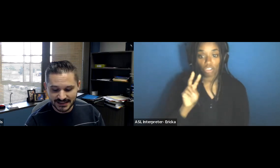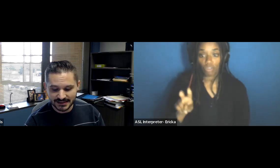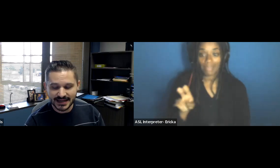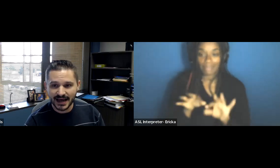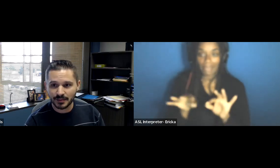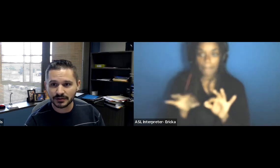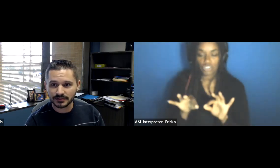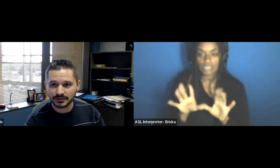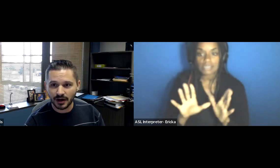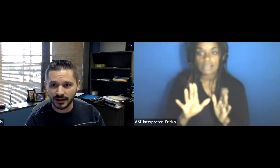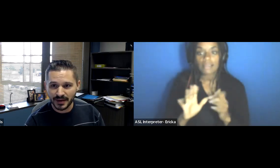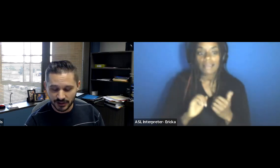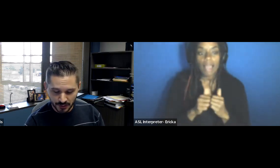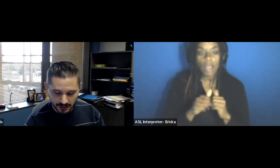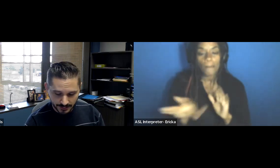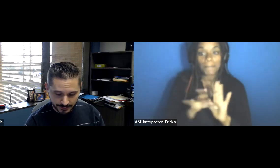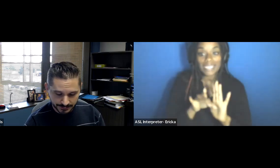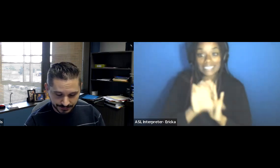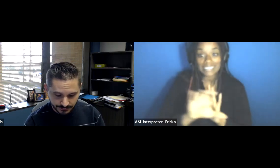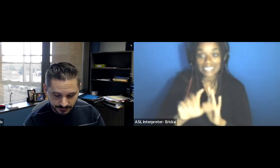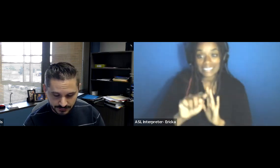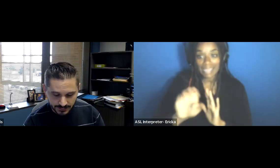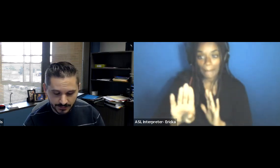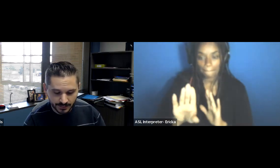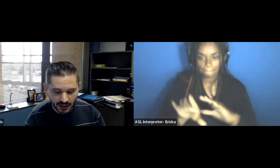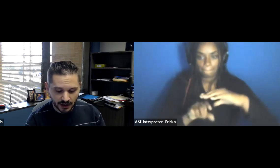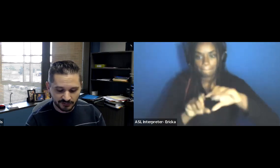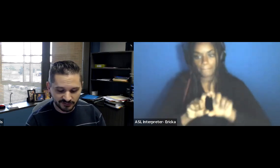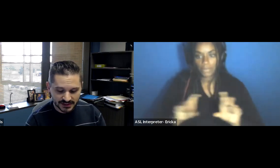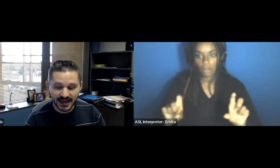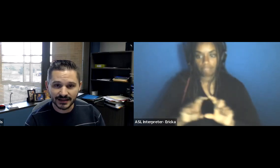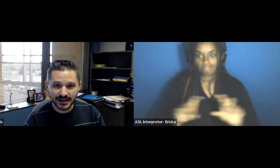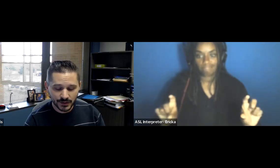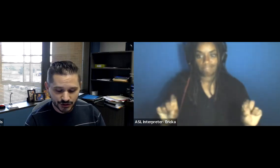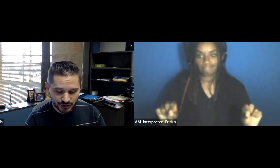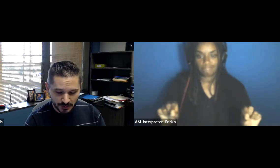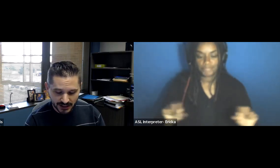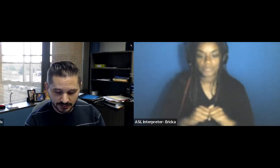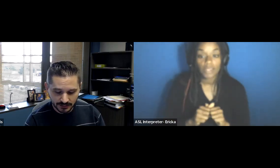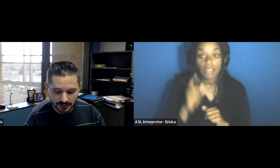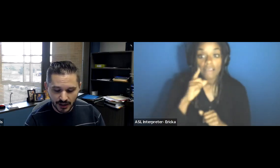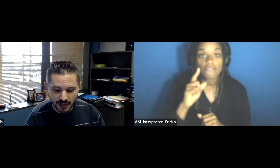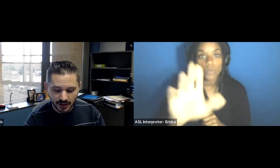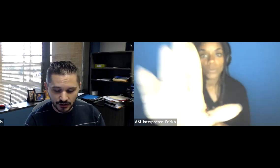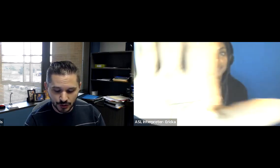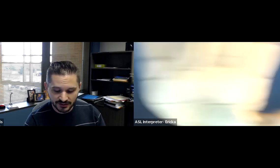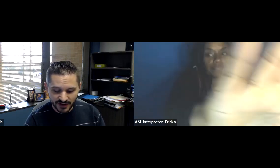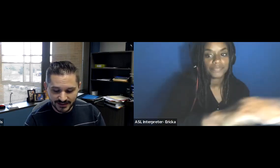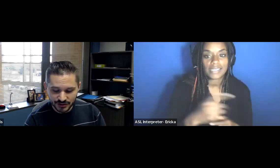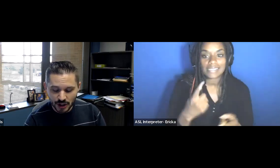That's where you will find the closed captioning for today's session.